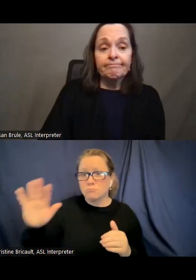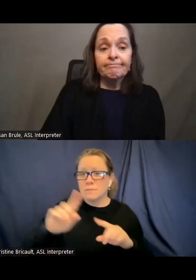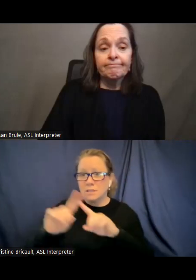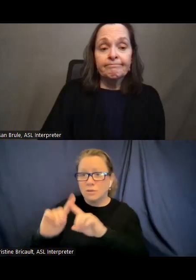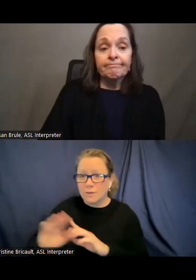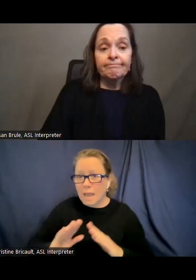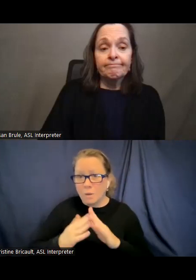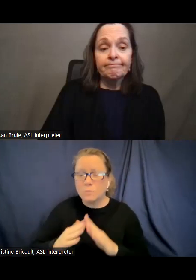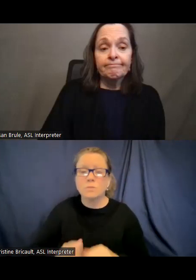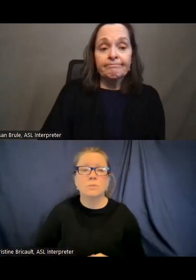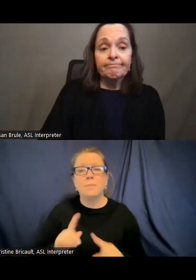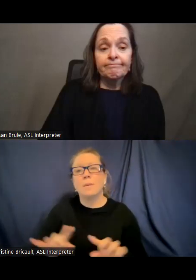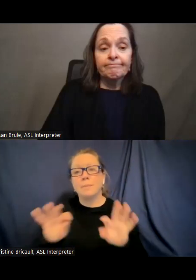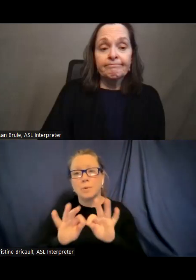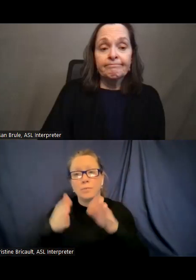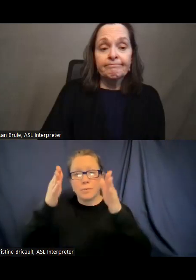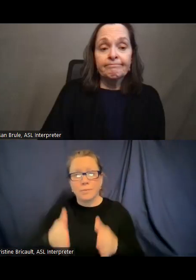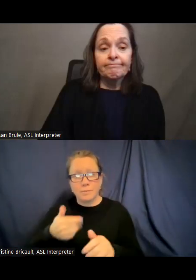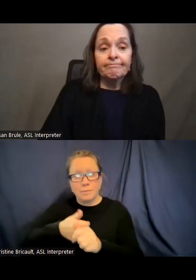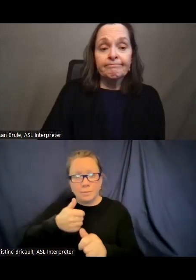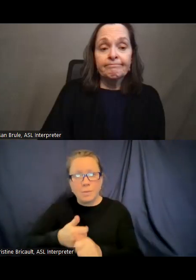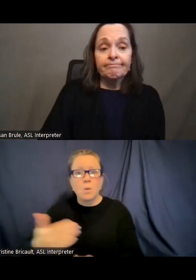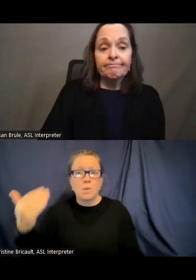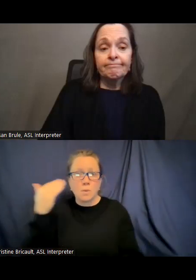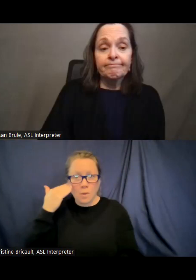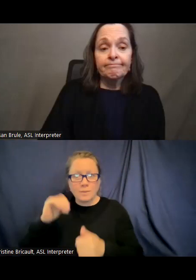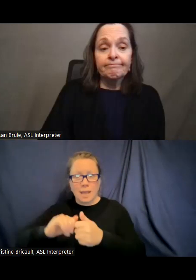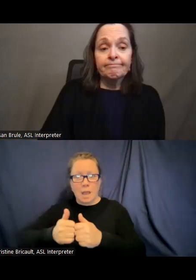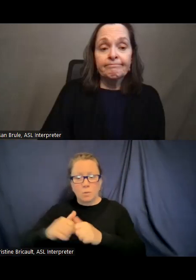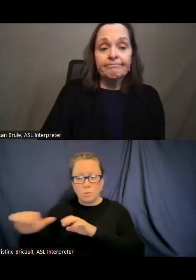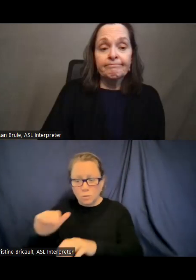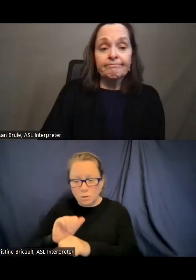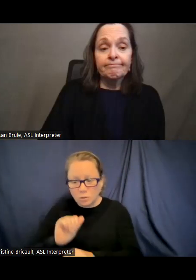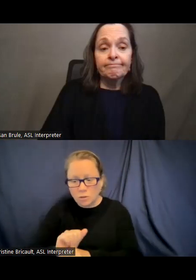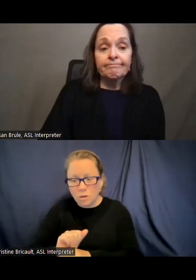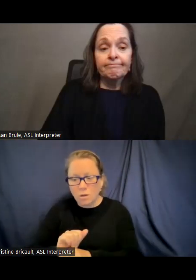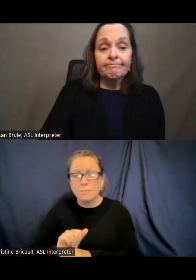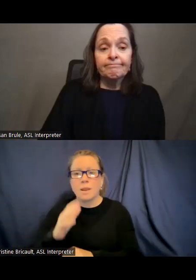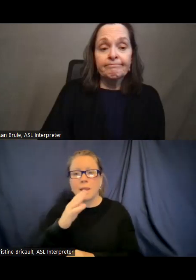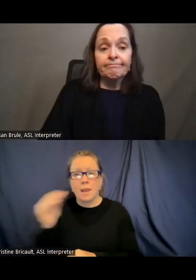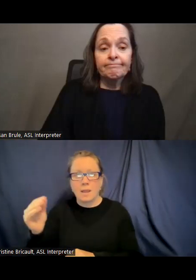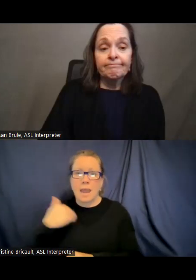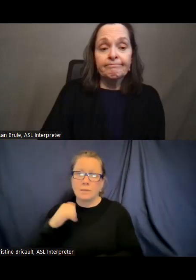But you need to make sure that the person knows how to do the job and has the authority to make decisions.